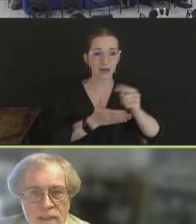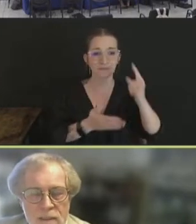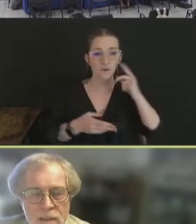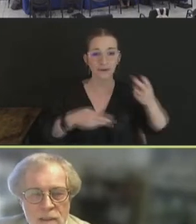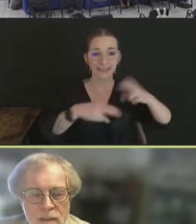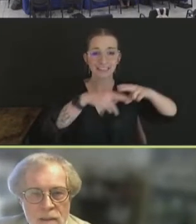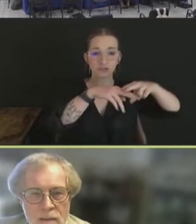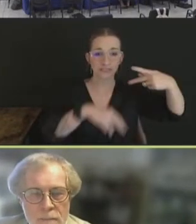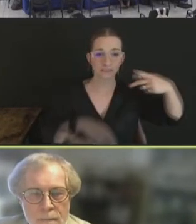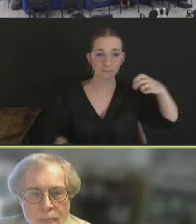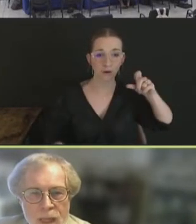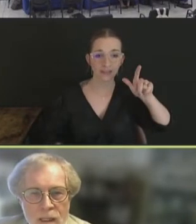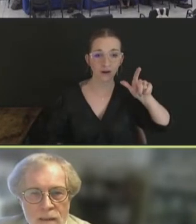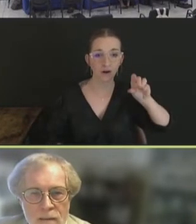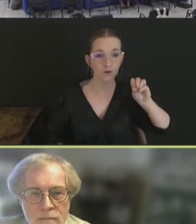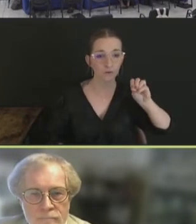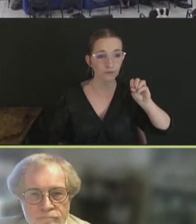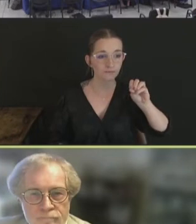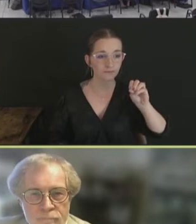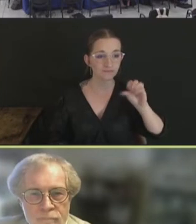'50s. Next, please.